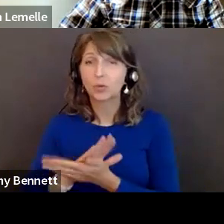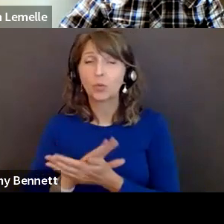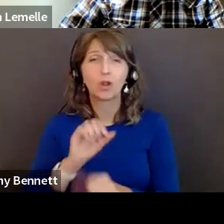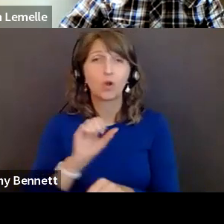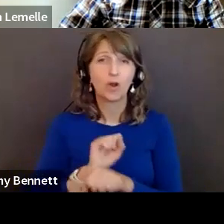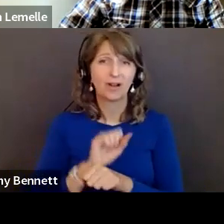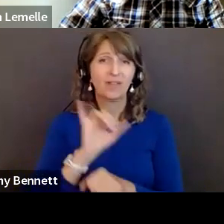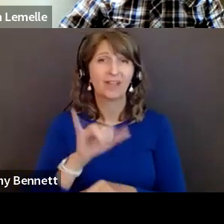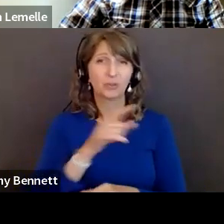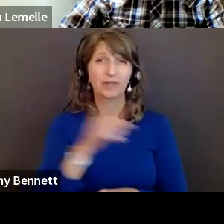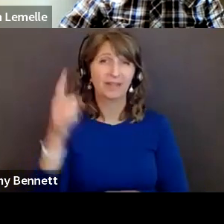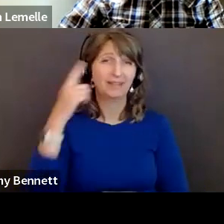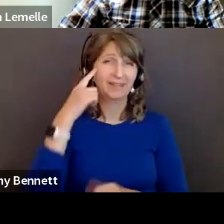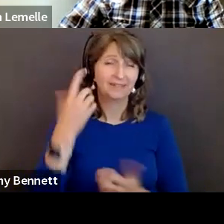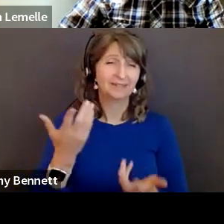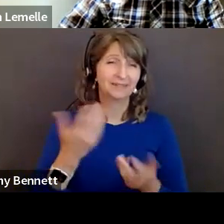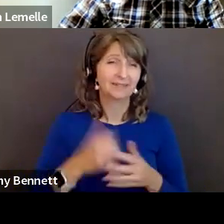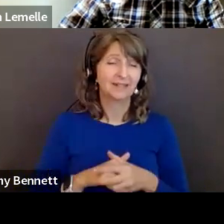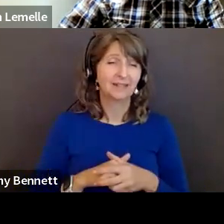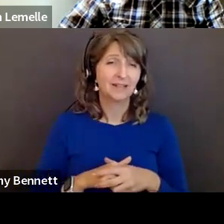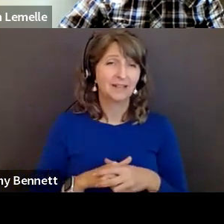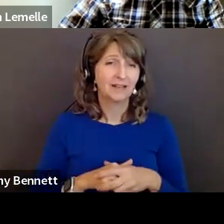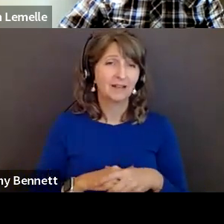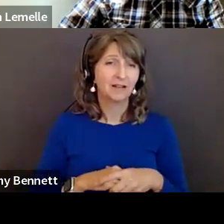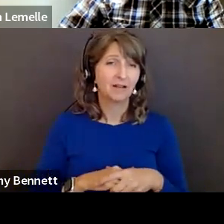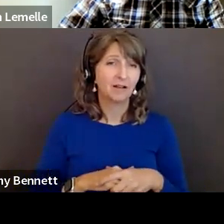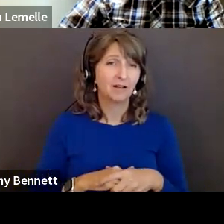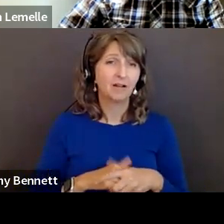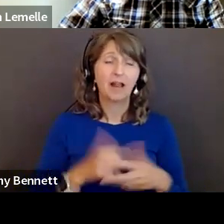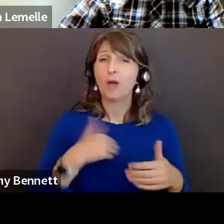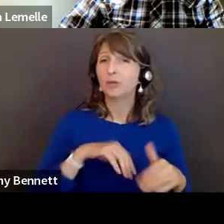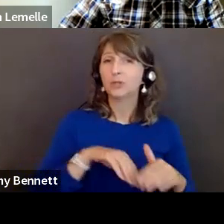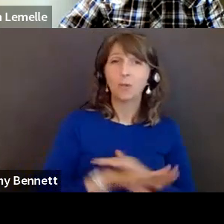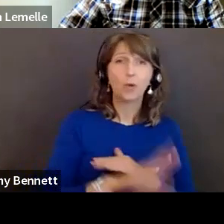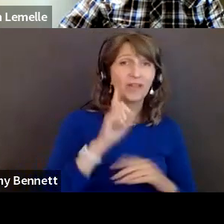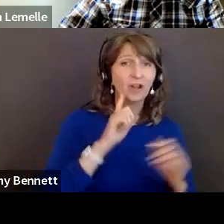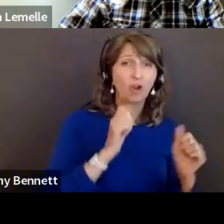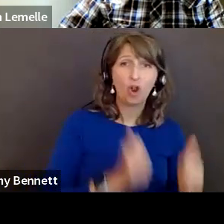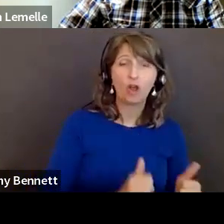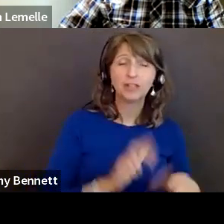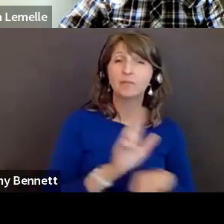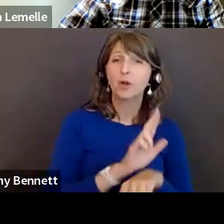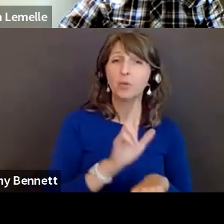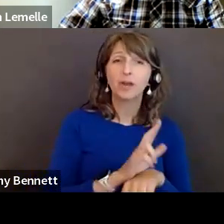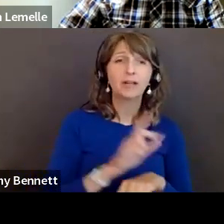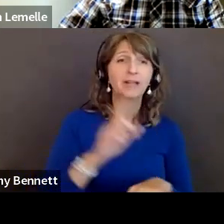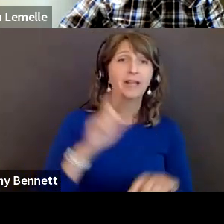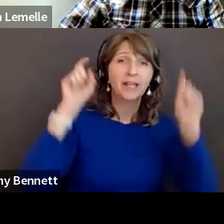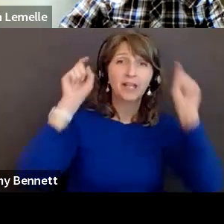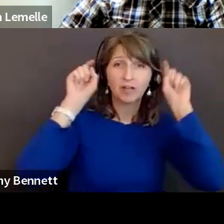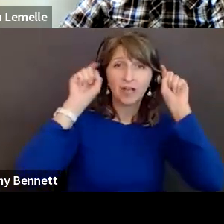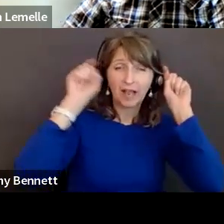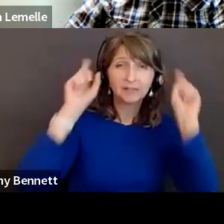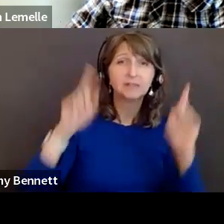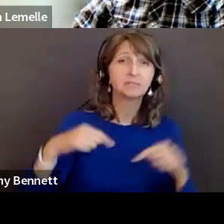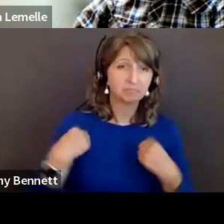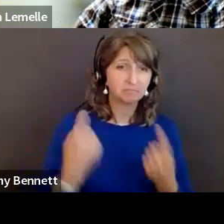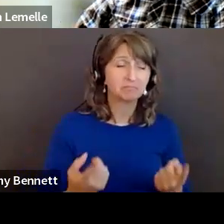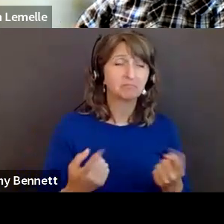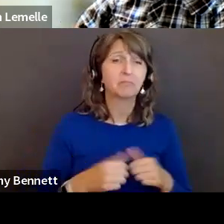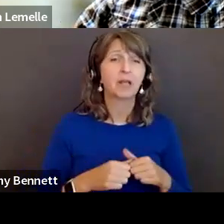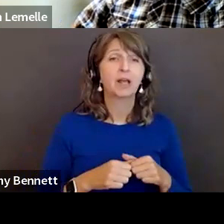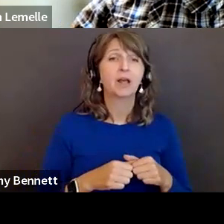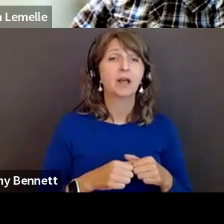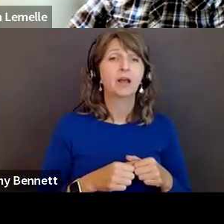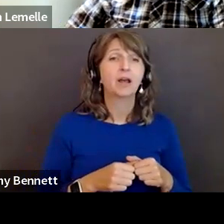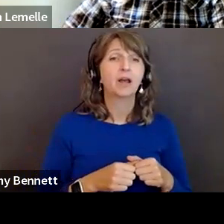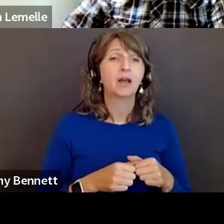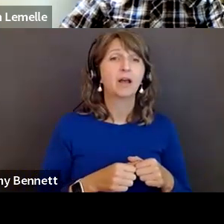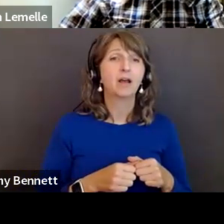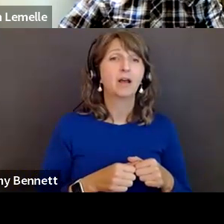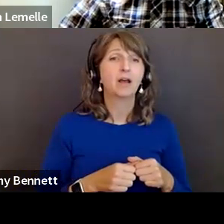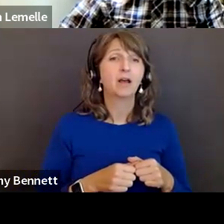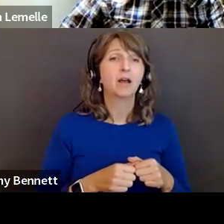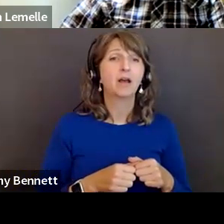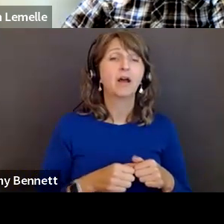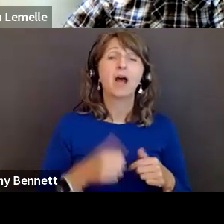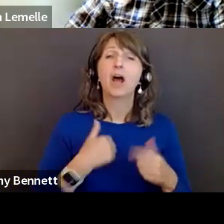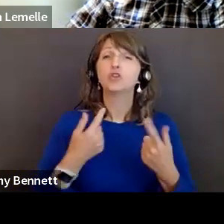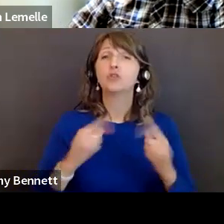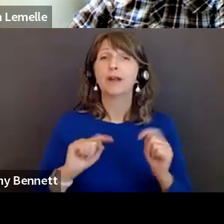And. I was born with it so everyone in hearing a stuff is old. And I would say I tried to be an advocate to those.